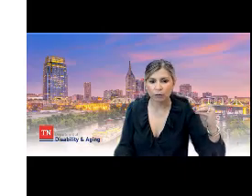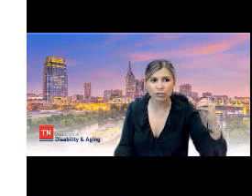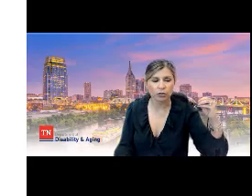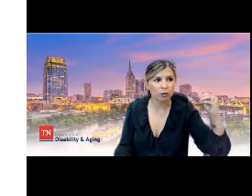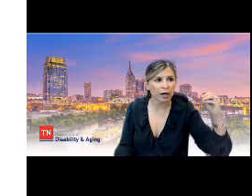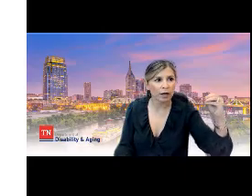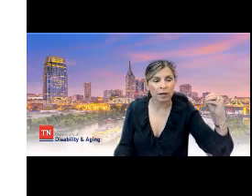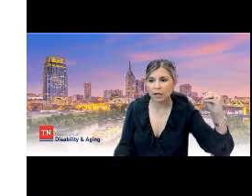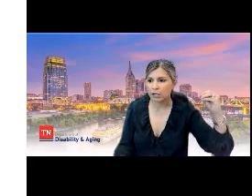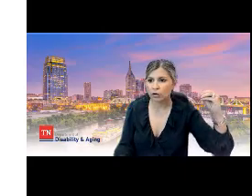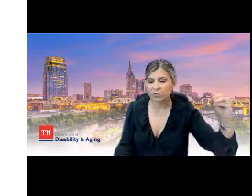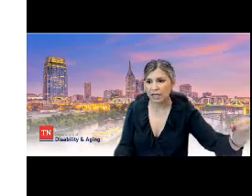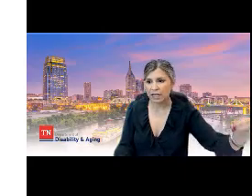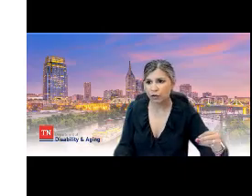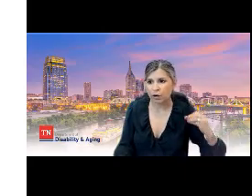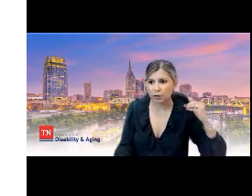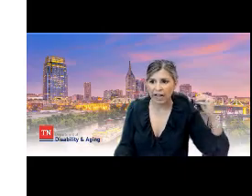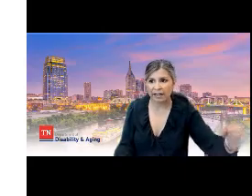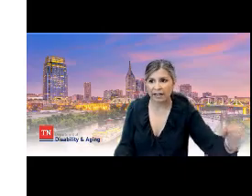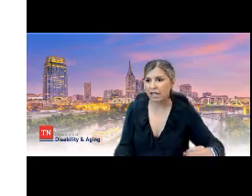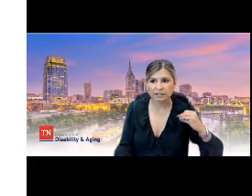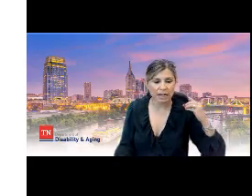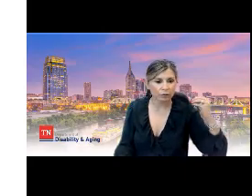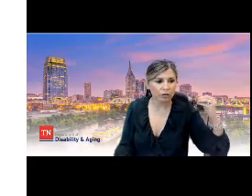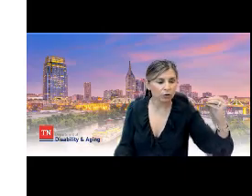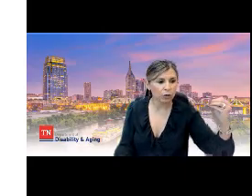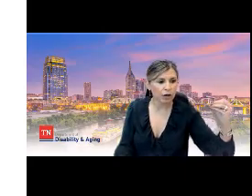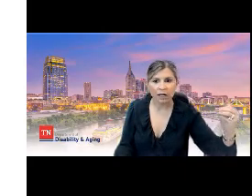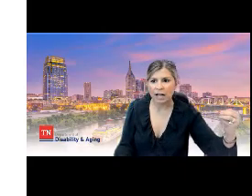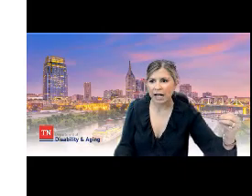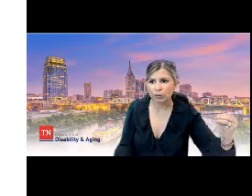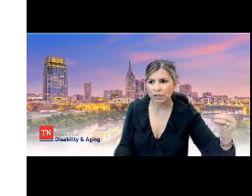How to, you know, safeguard assets, how to, how to,